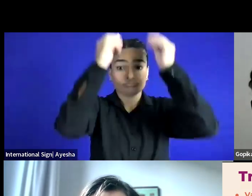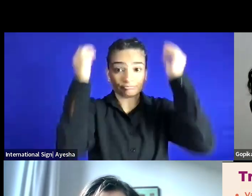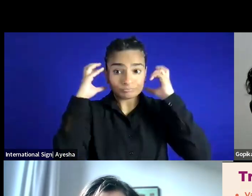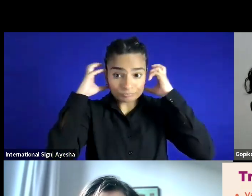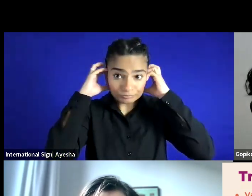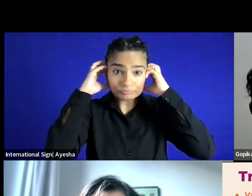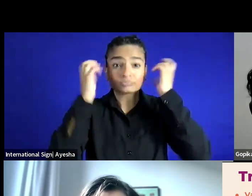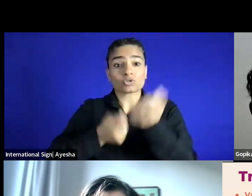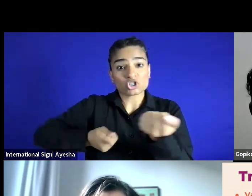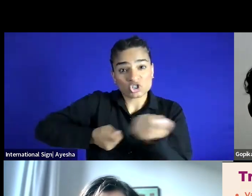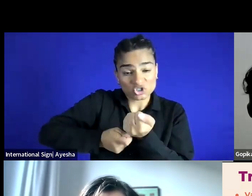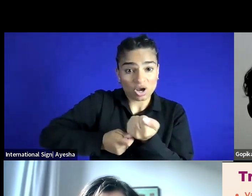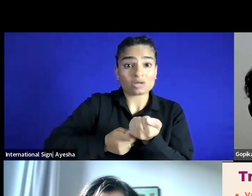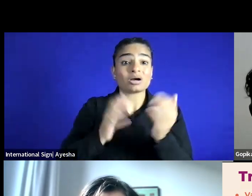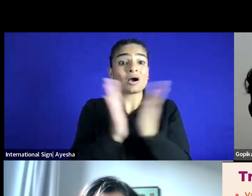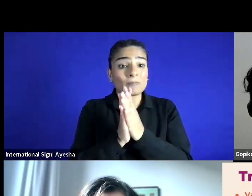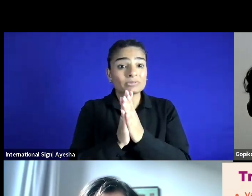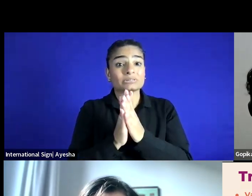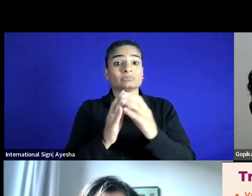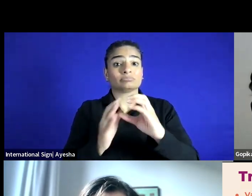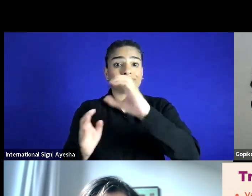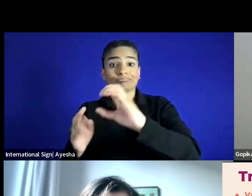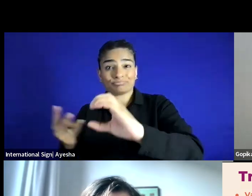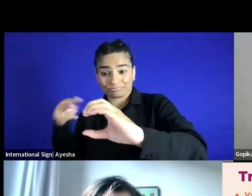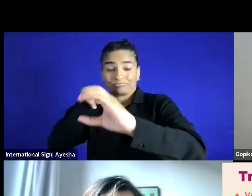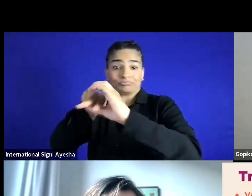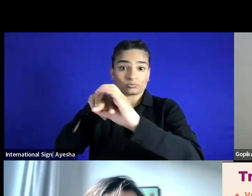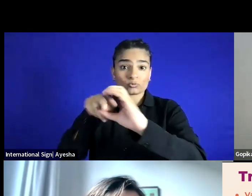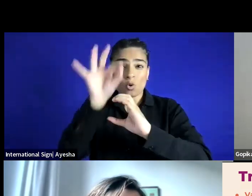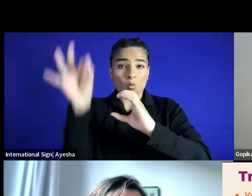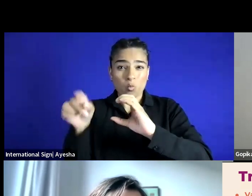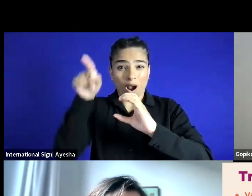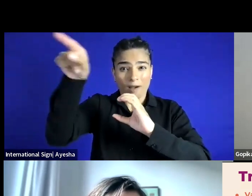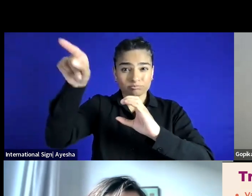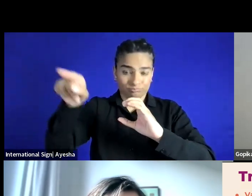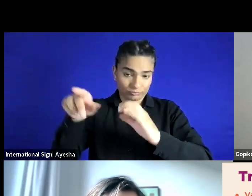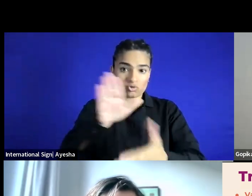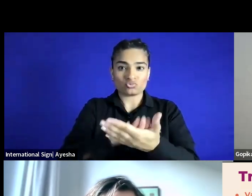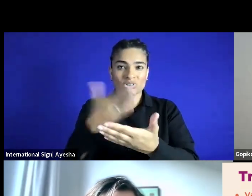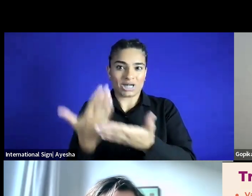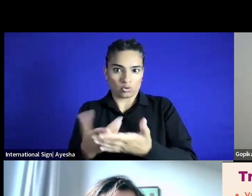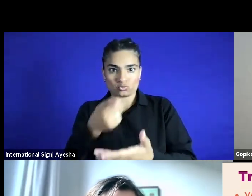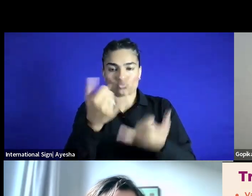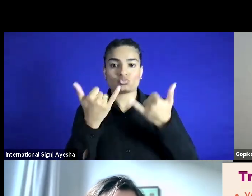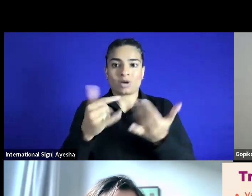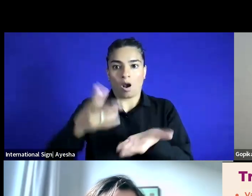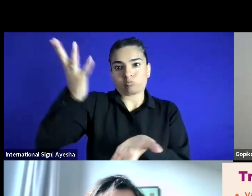because again, of the widely the translation technology, being able to access the app and to connect with others,